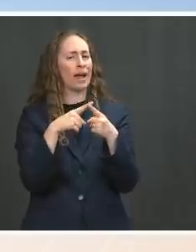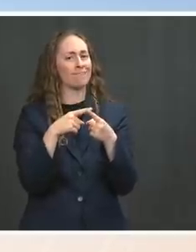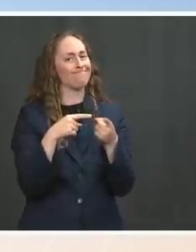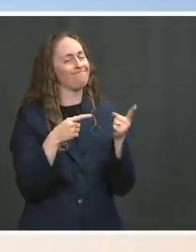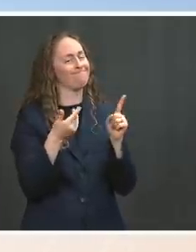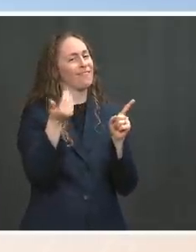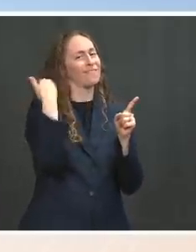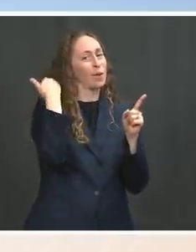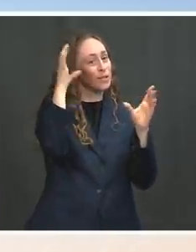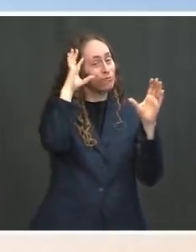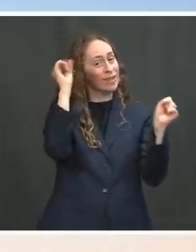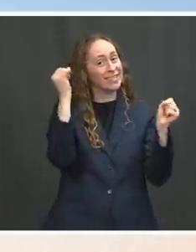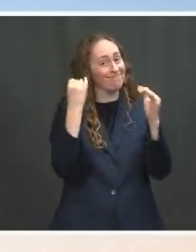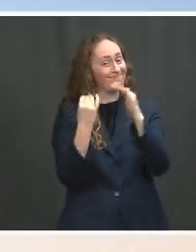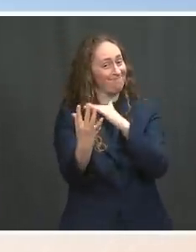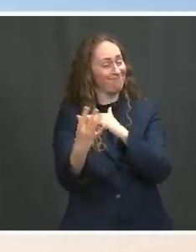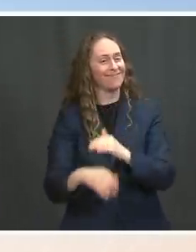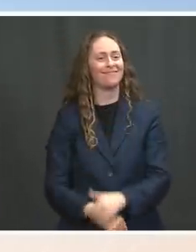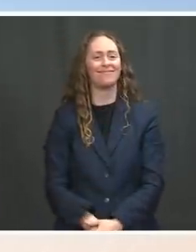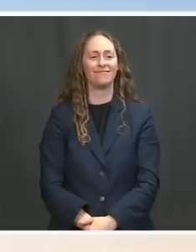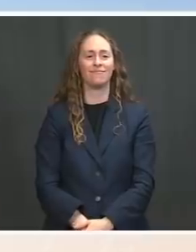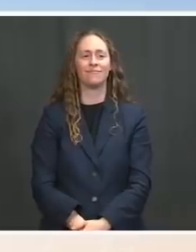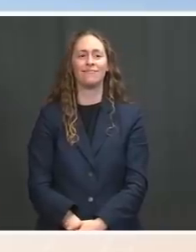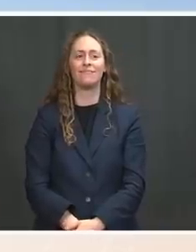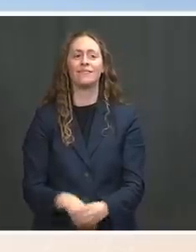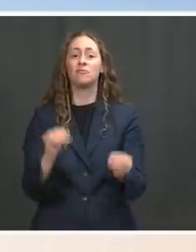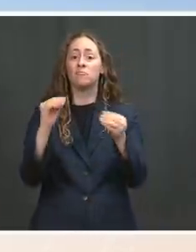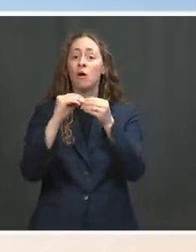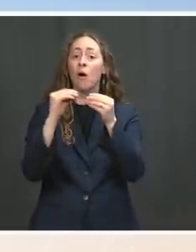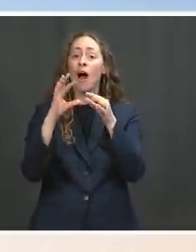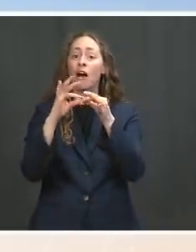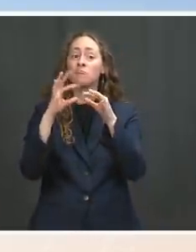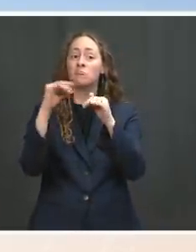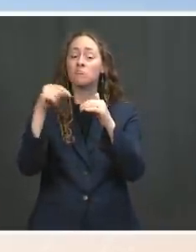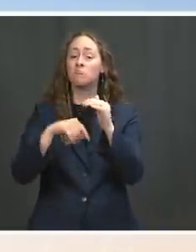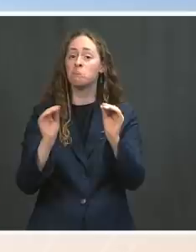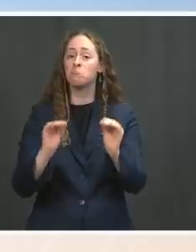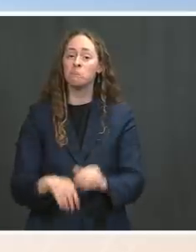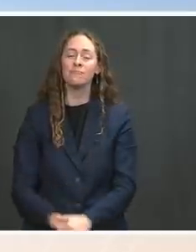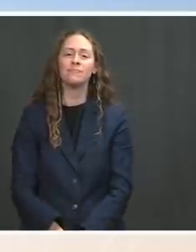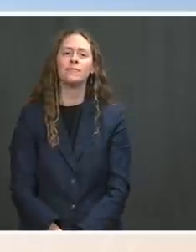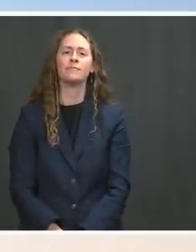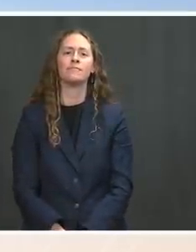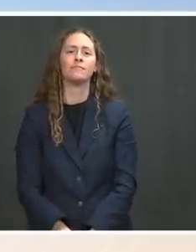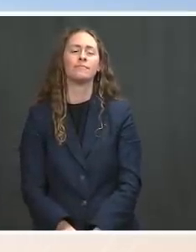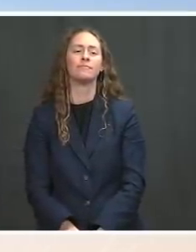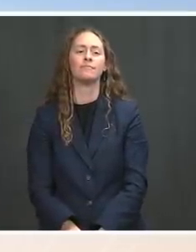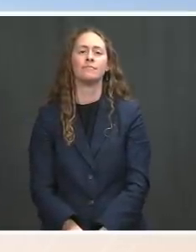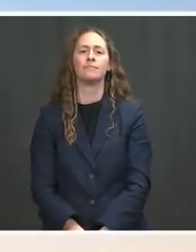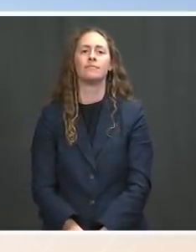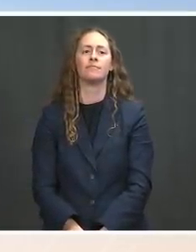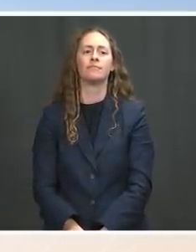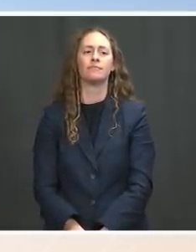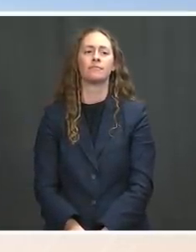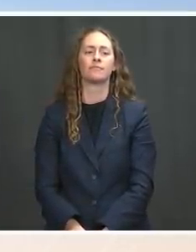I'm not going to have anything additional to add. The Press: The second part on press freedom is -- this marked -- marks International Press Freedom Day,